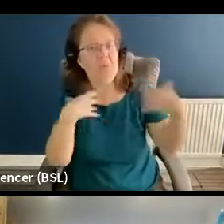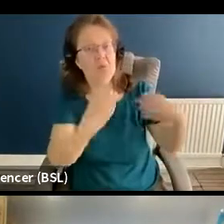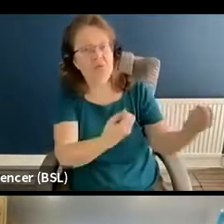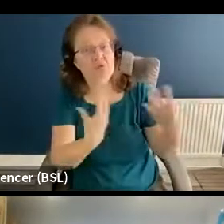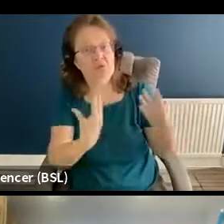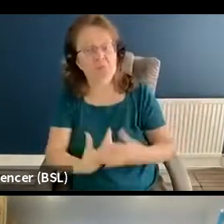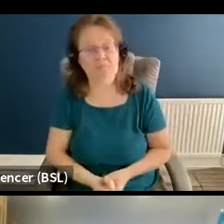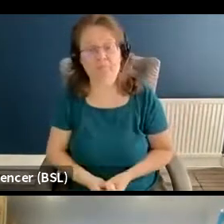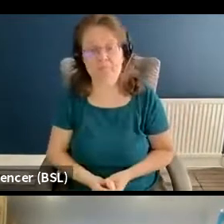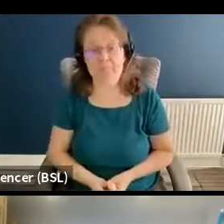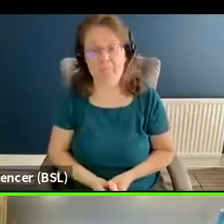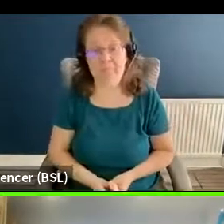I was holding back just in case anyone else wanted to jump in.